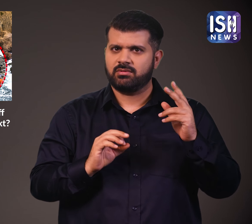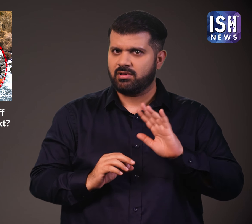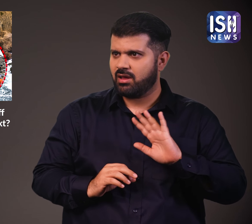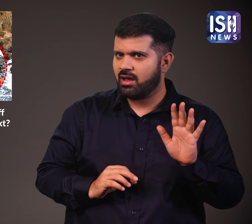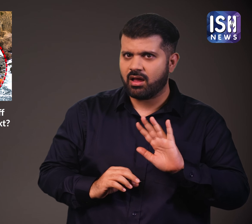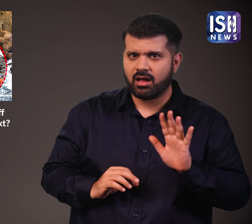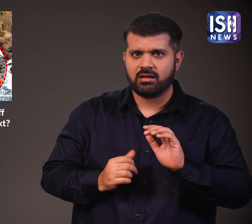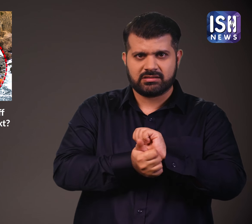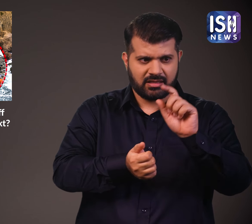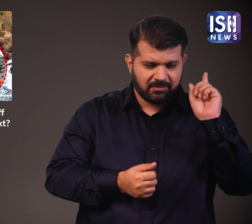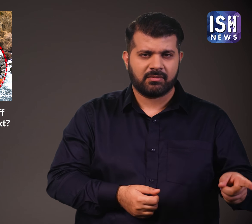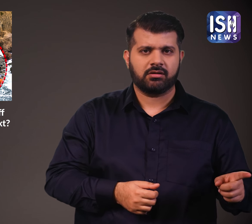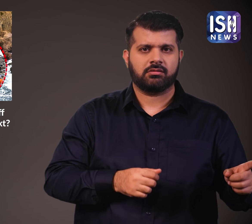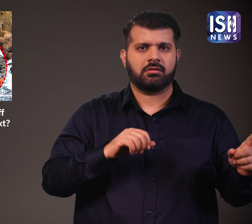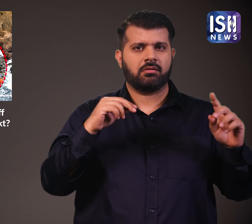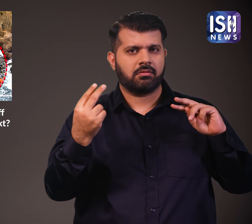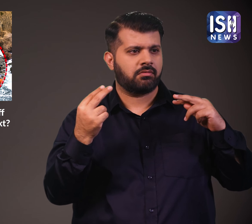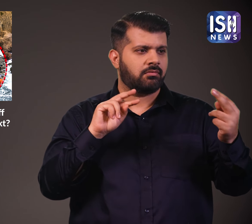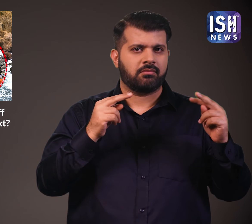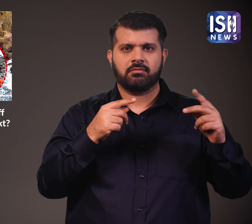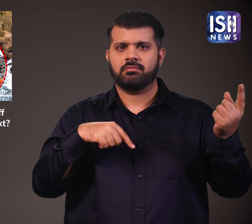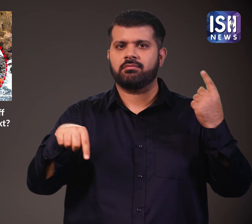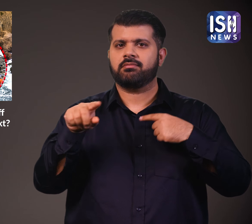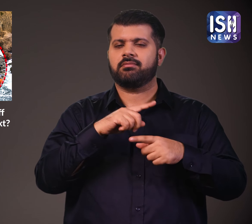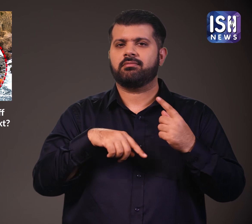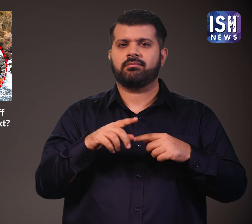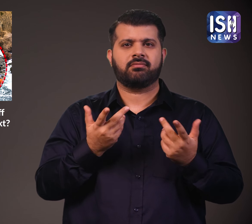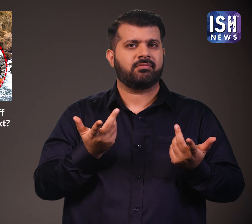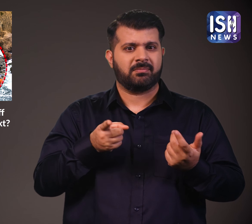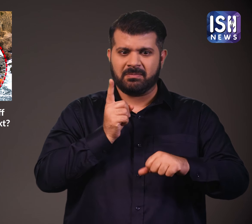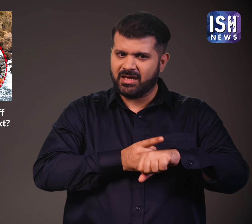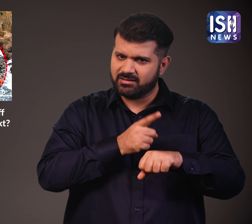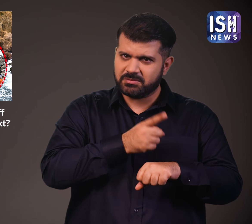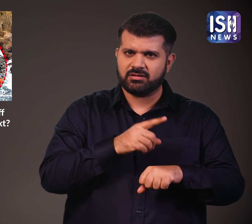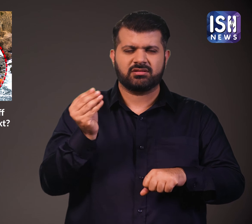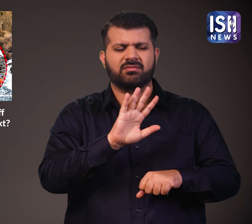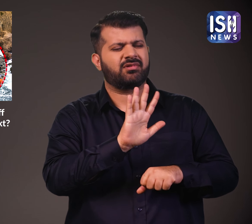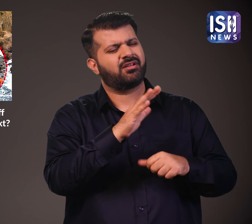Some disagreed, saying he should remain in jail. Different opinions persists.